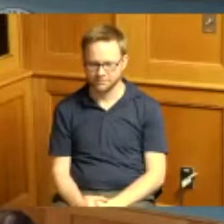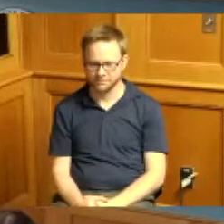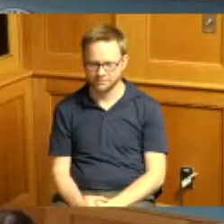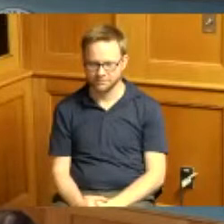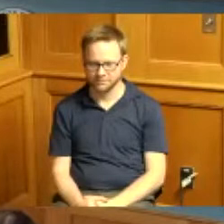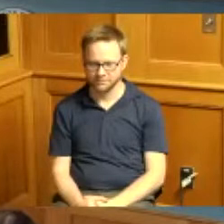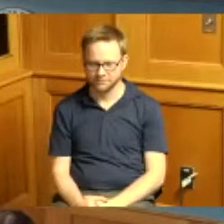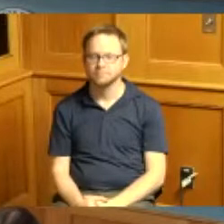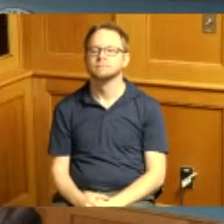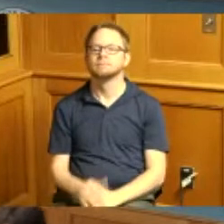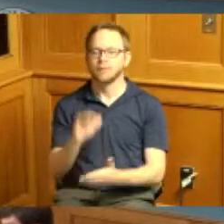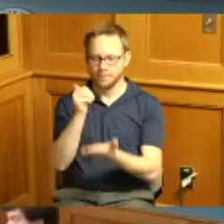amen thank you